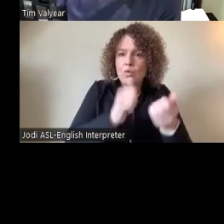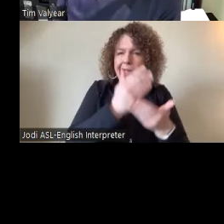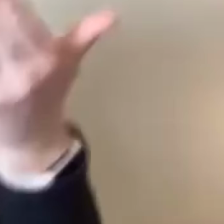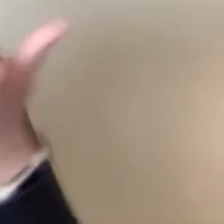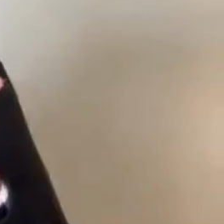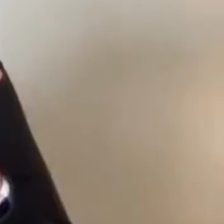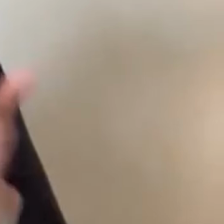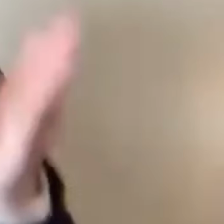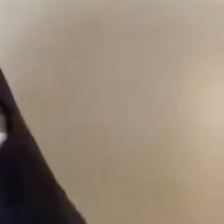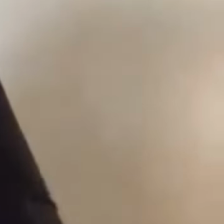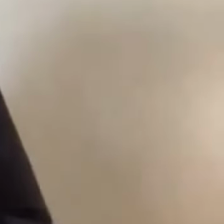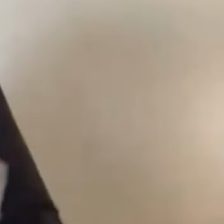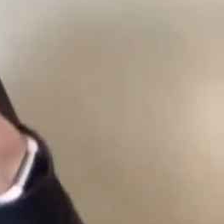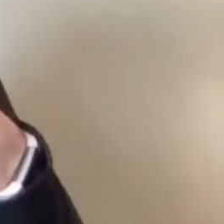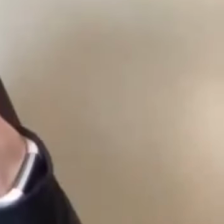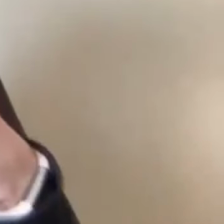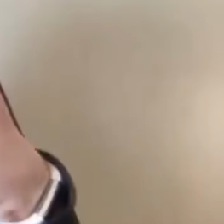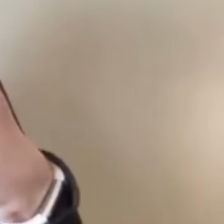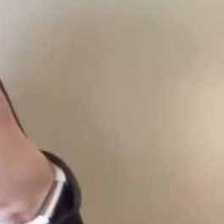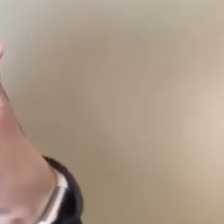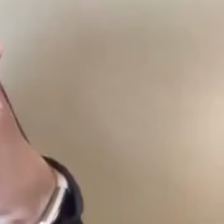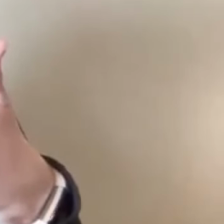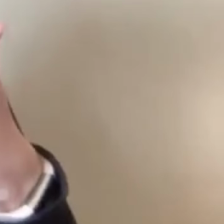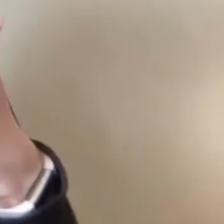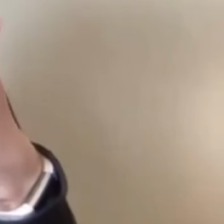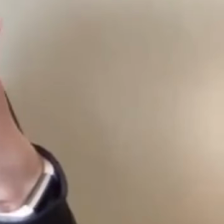number 38. The first one is going to be that washing hand